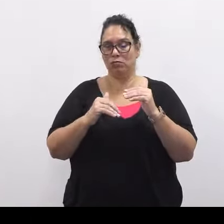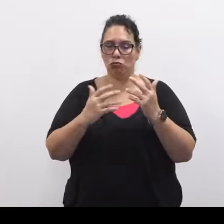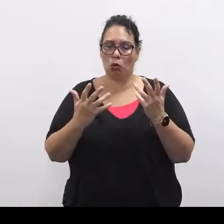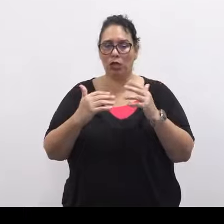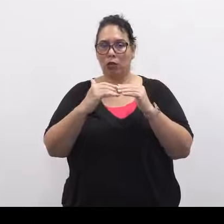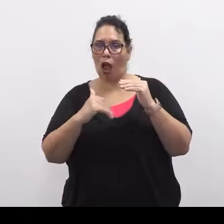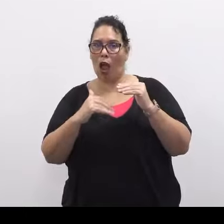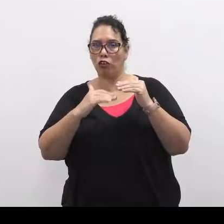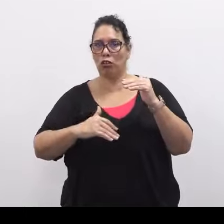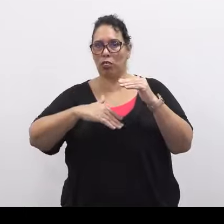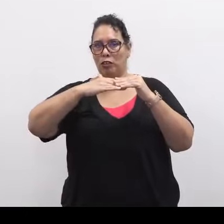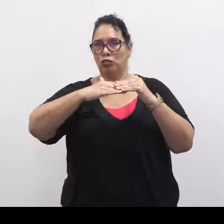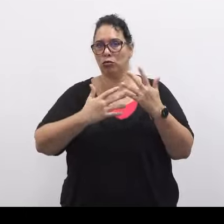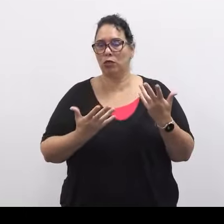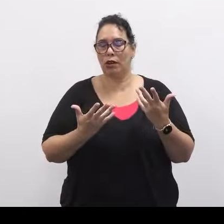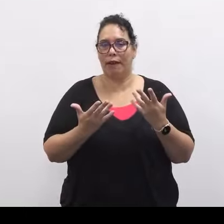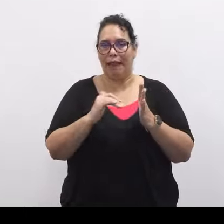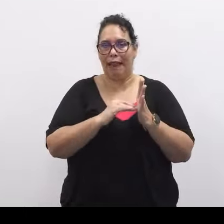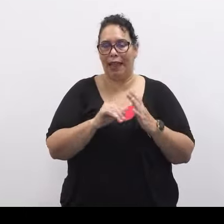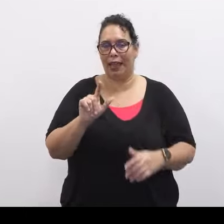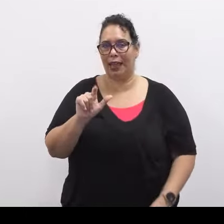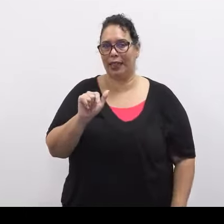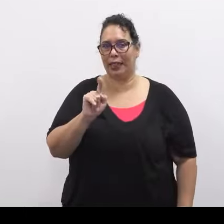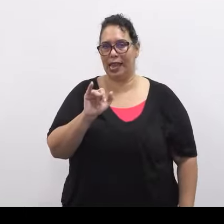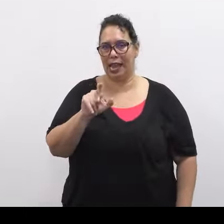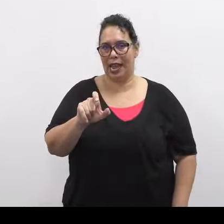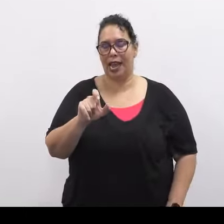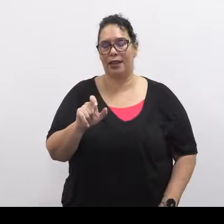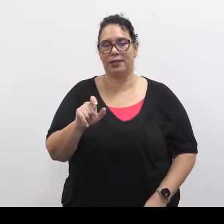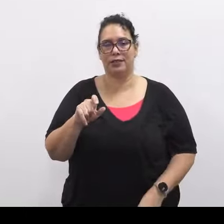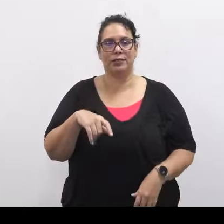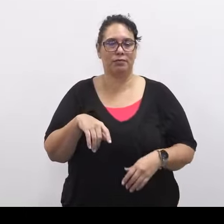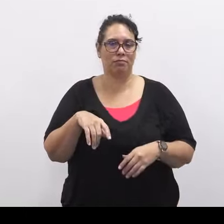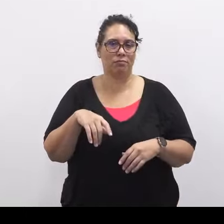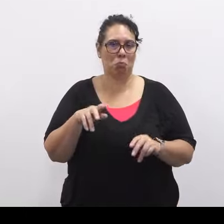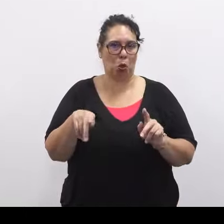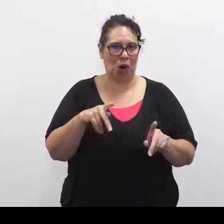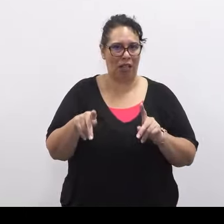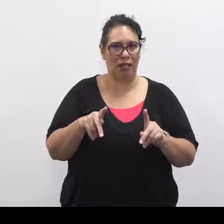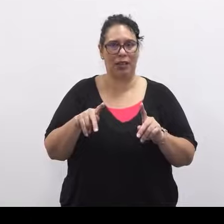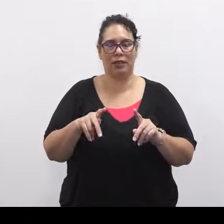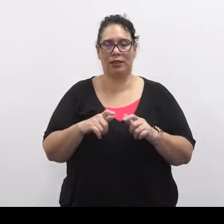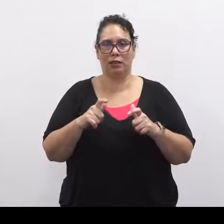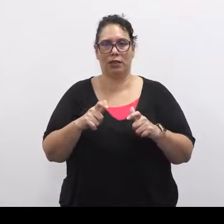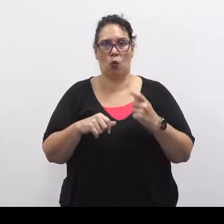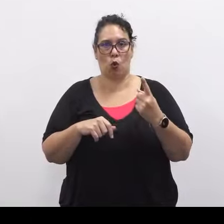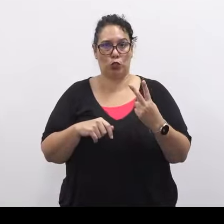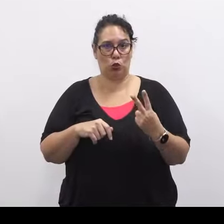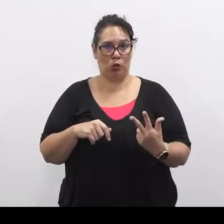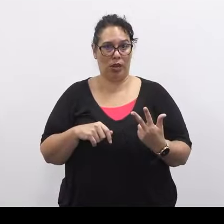Again, Latinx plurality is in Districts 1, 2 and 3, the largest plurality in District 1,